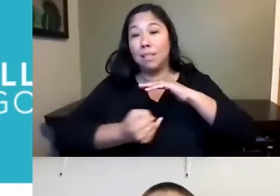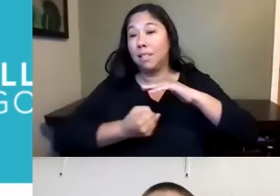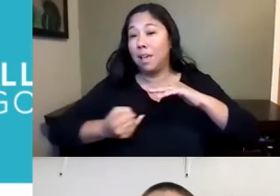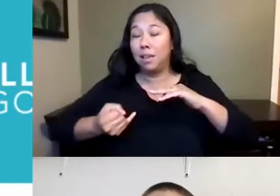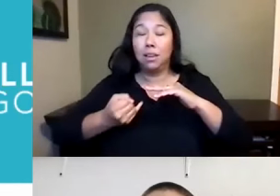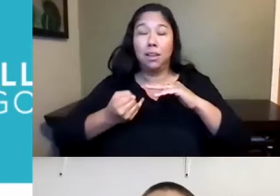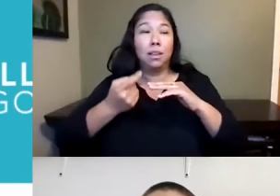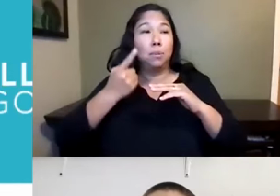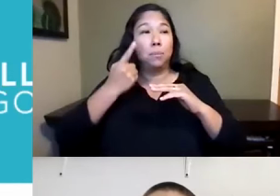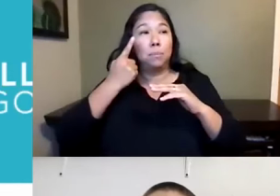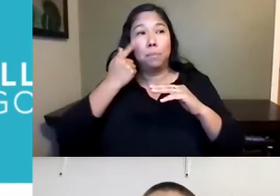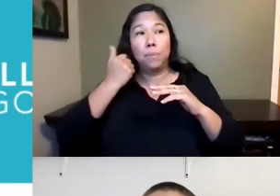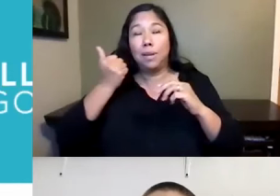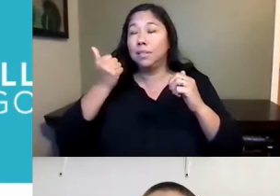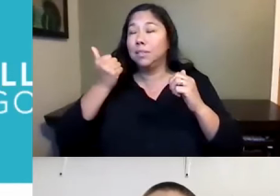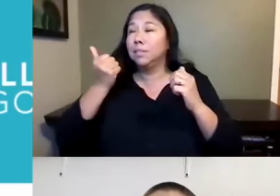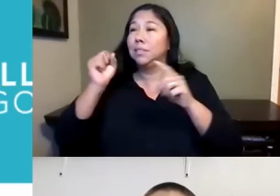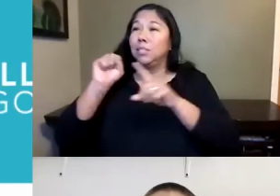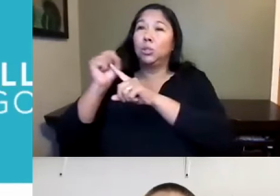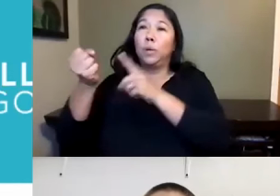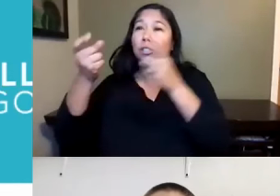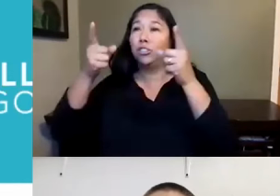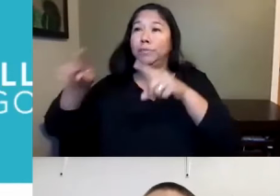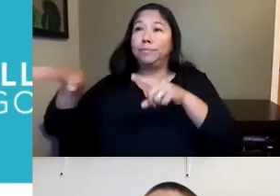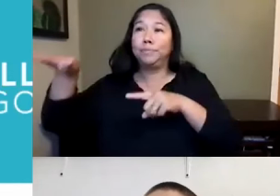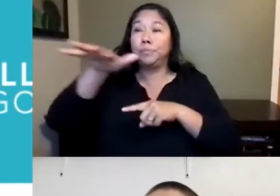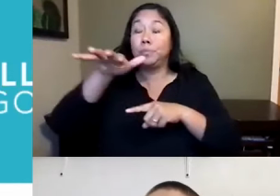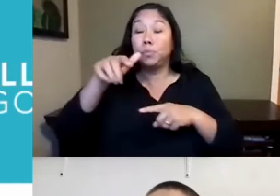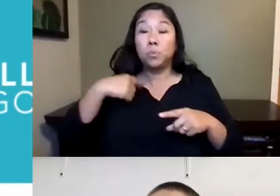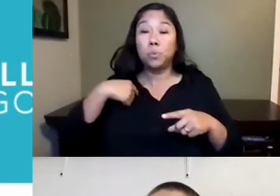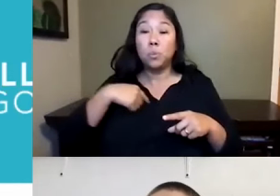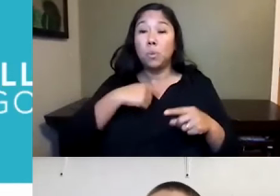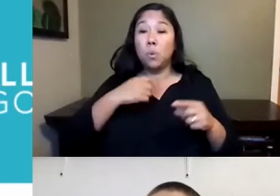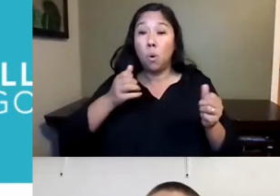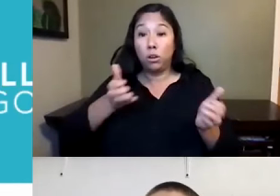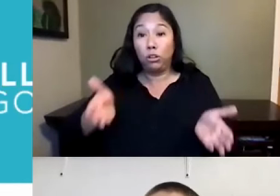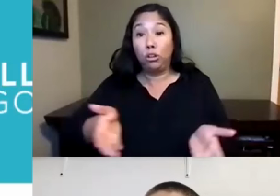We encourage you to stay connected in ways that are COVID-19 safe